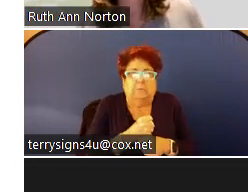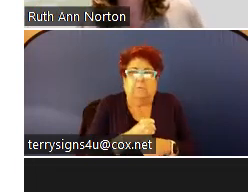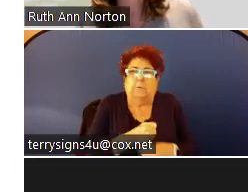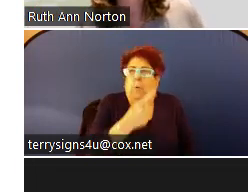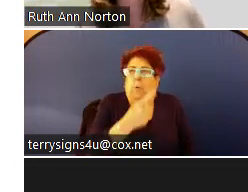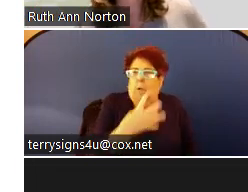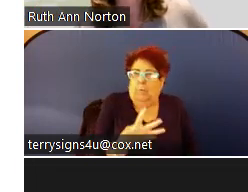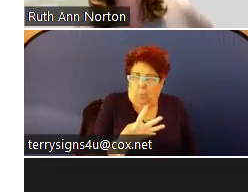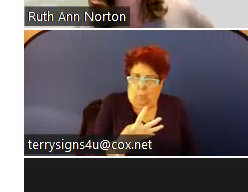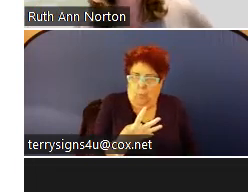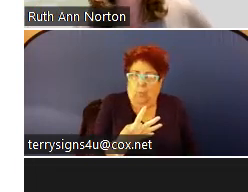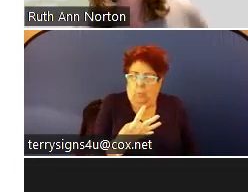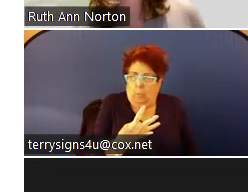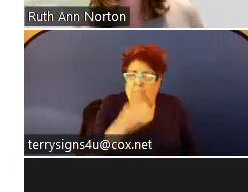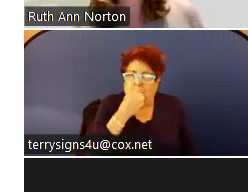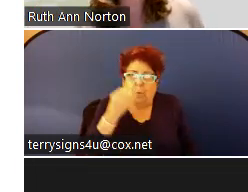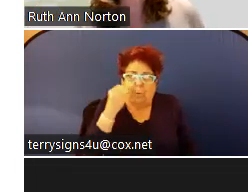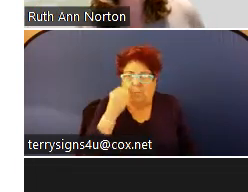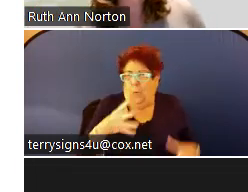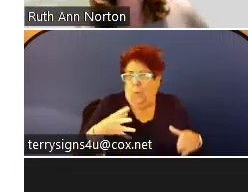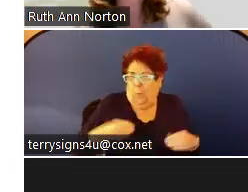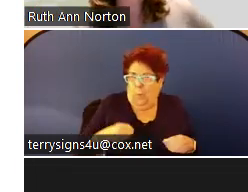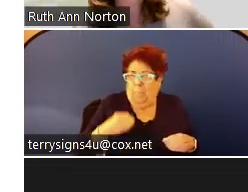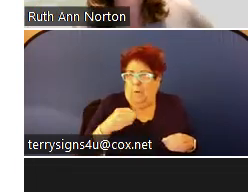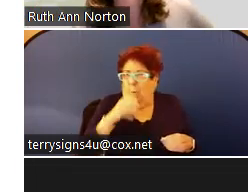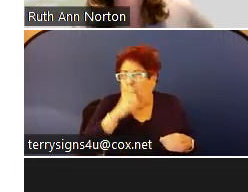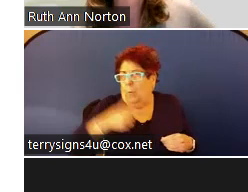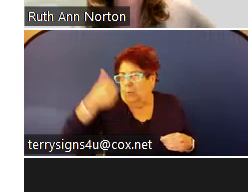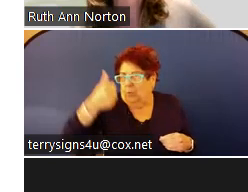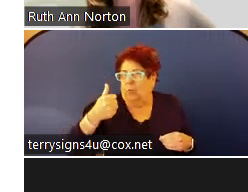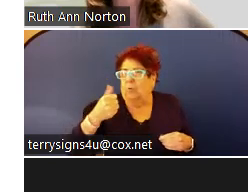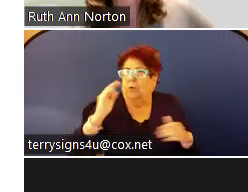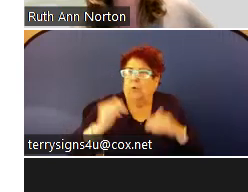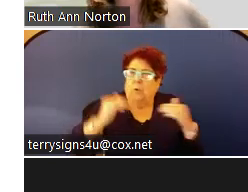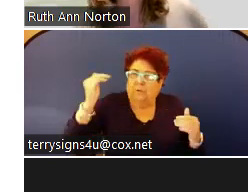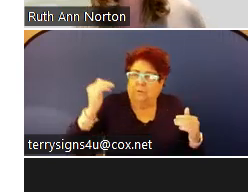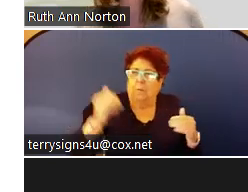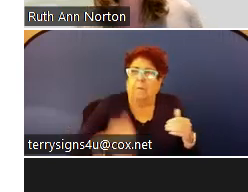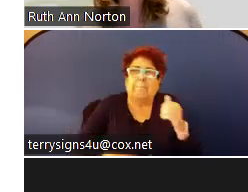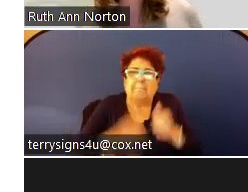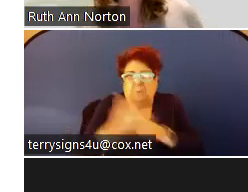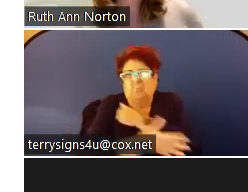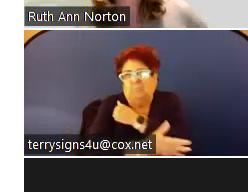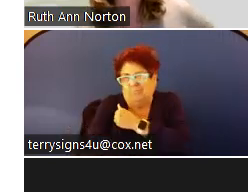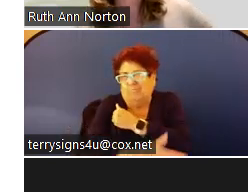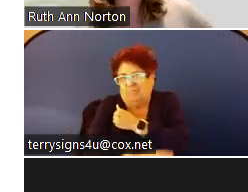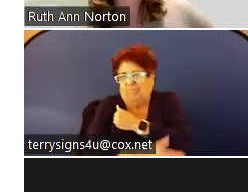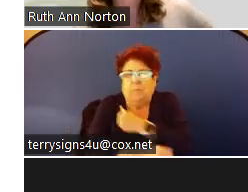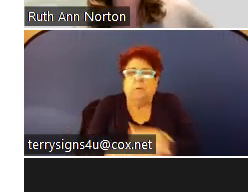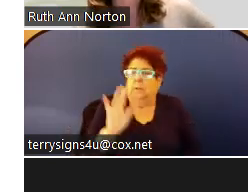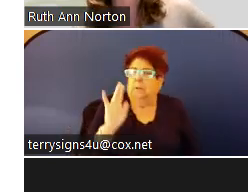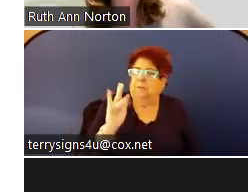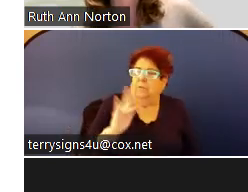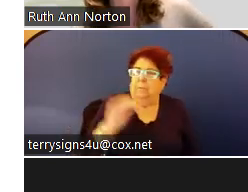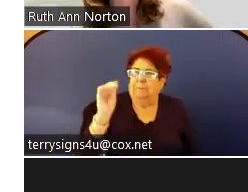owned by older adults. Most of those adults are low wealth adults. 17% of all older adults in